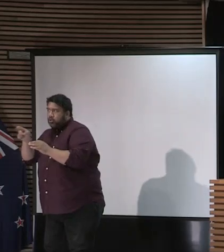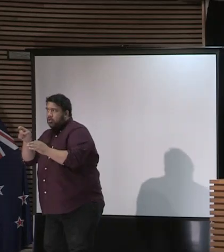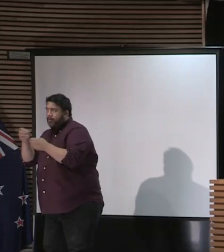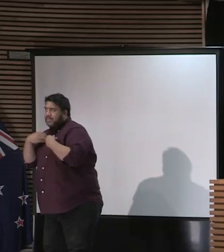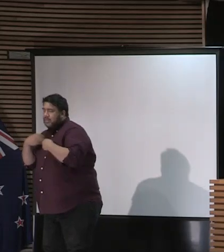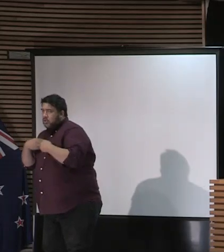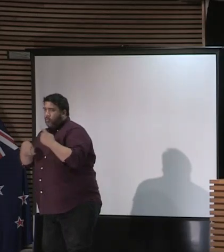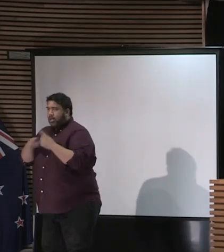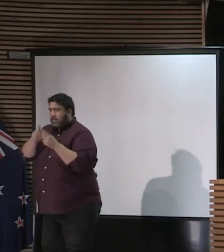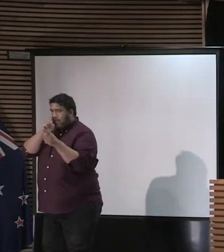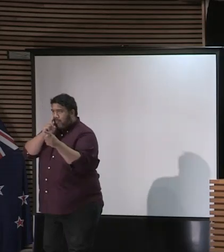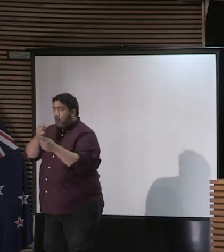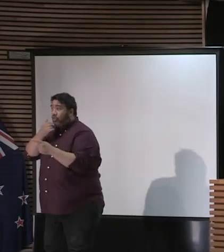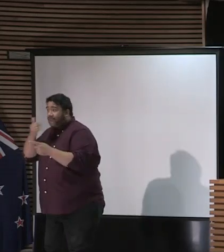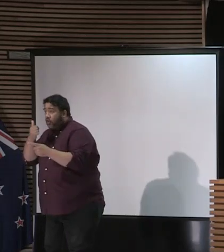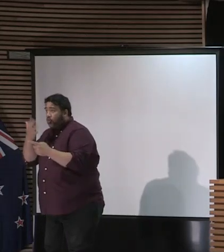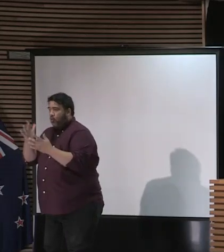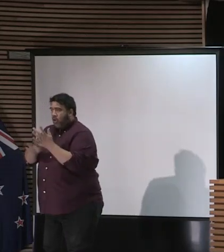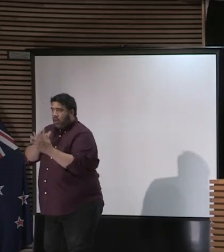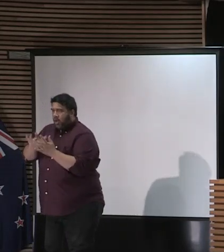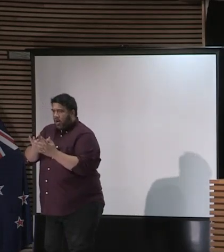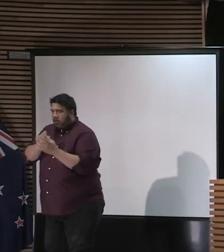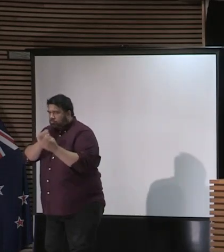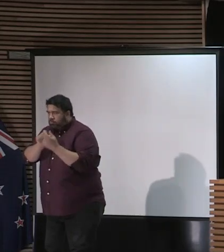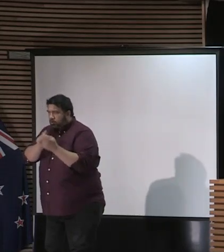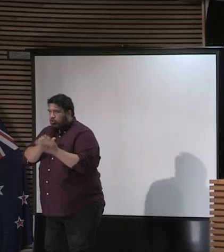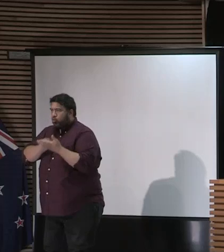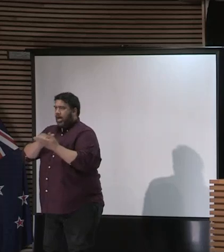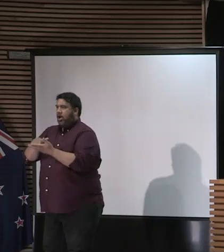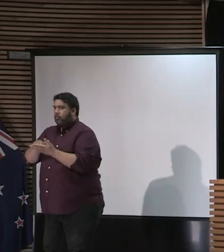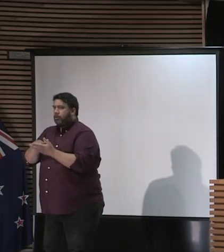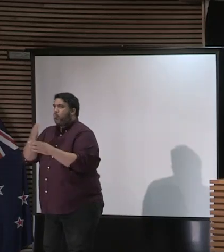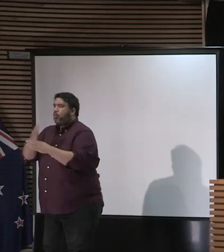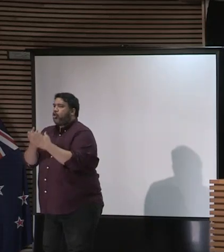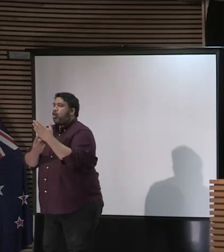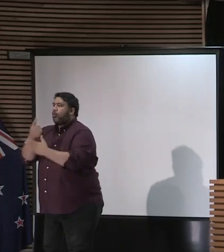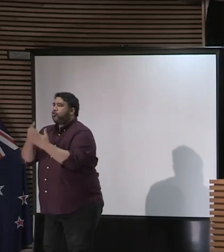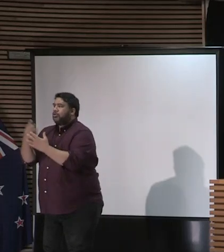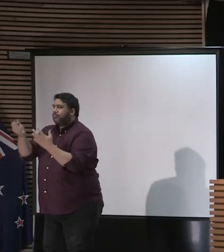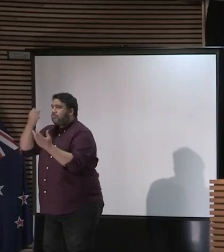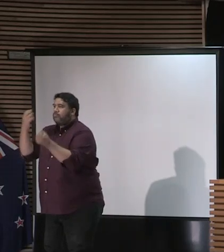staff will work with employers and jobseekers under Level 3, over the phone and online to